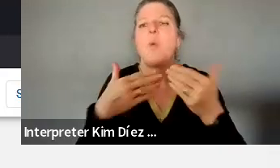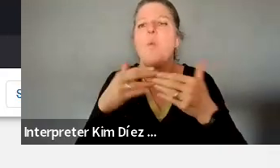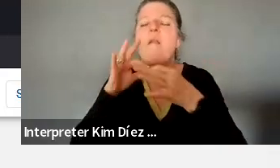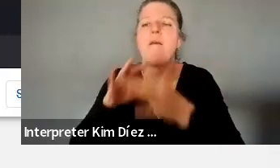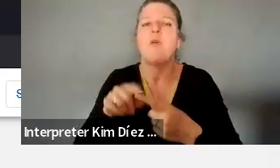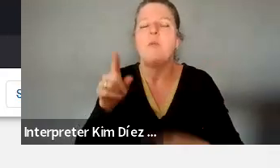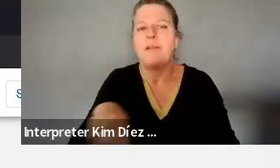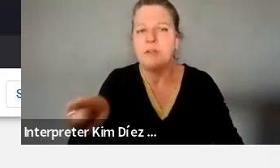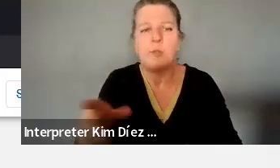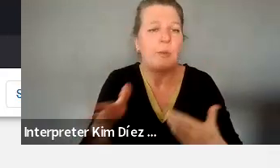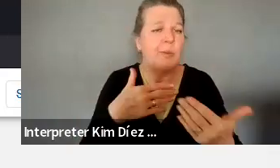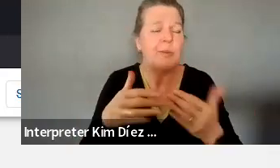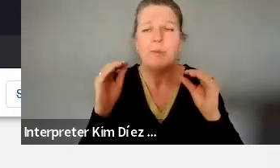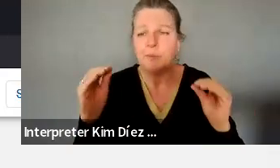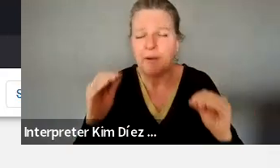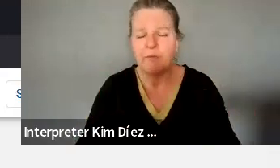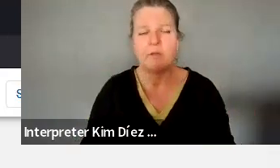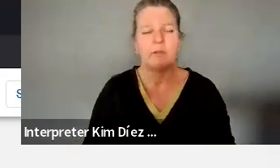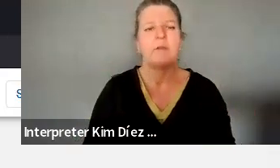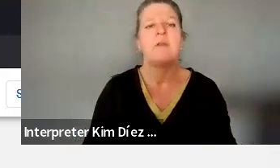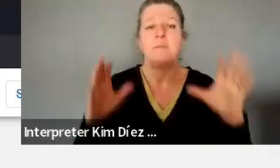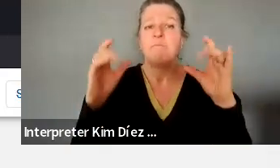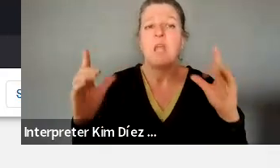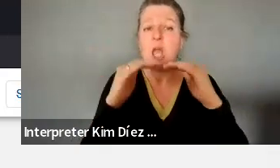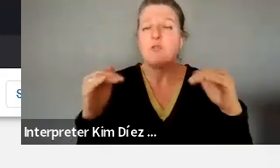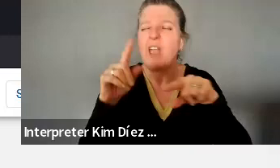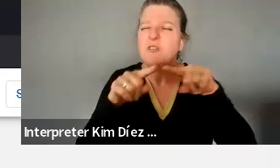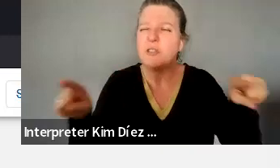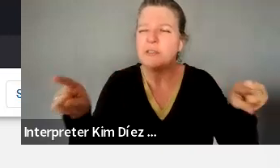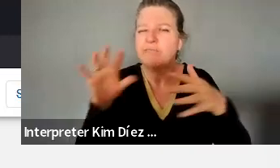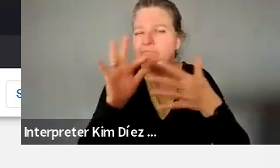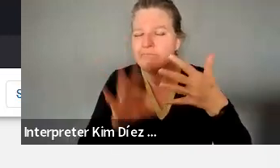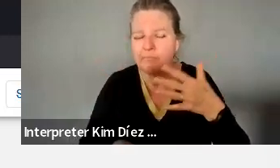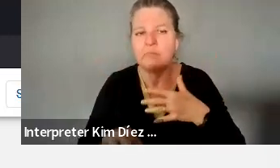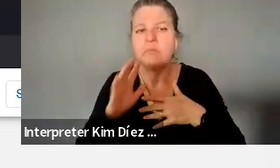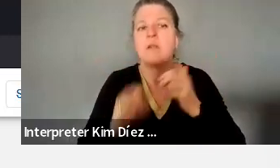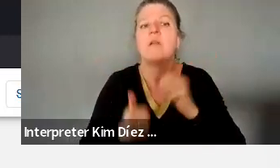Education levels, it gives us some choices here. I'm guessing the most relevant one for us would probably be, you know,